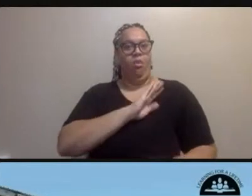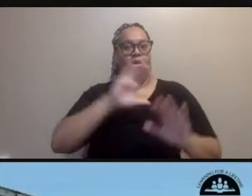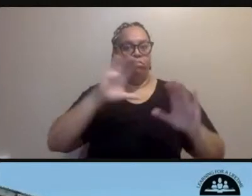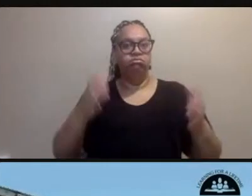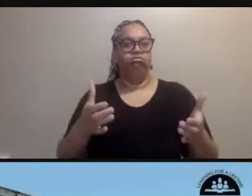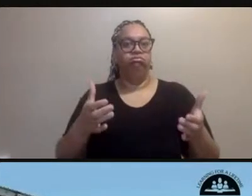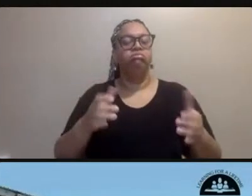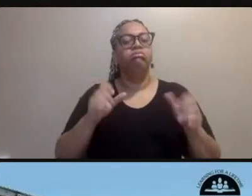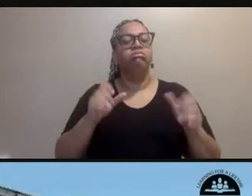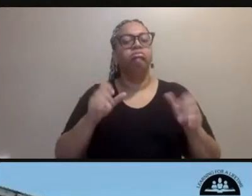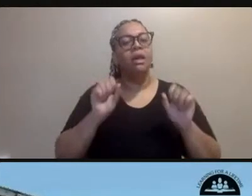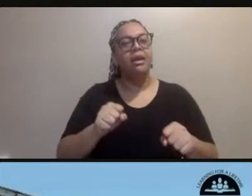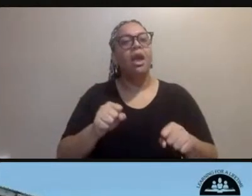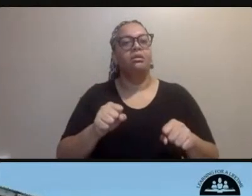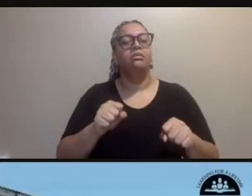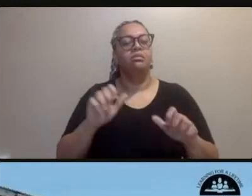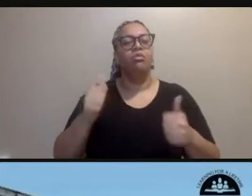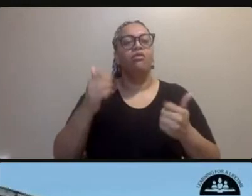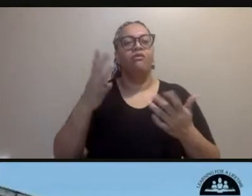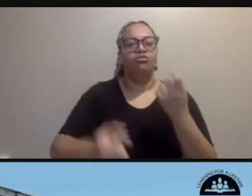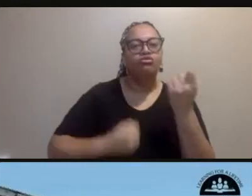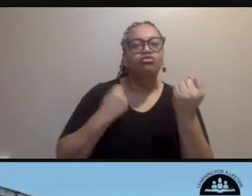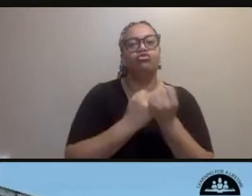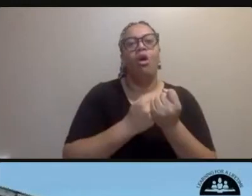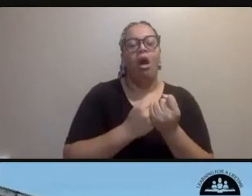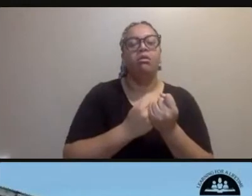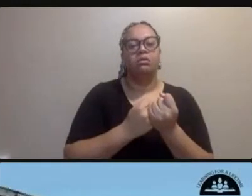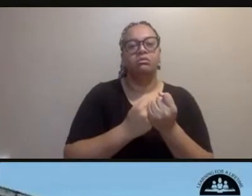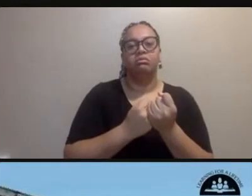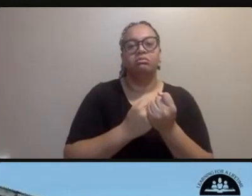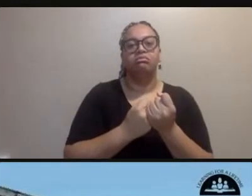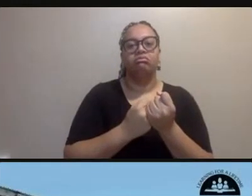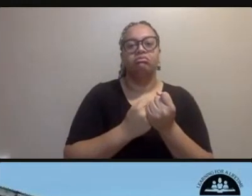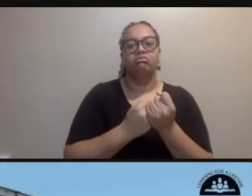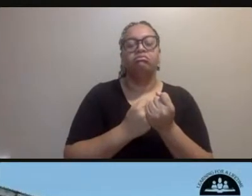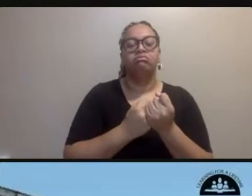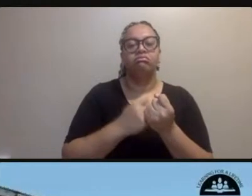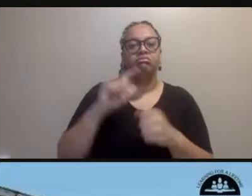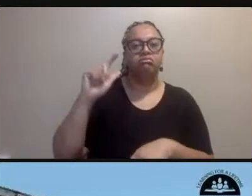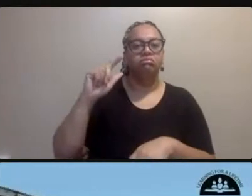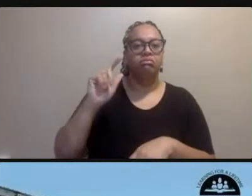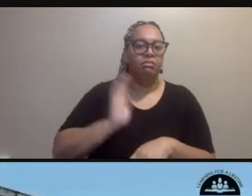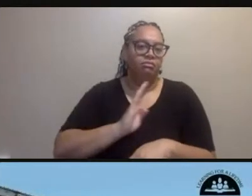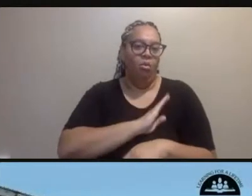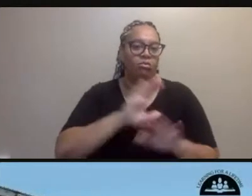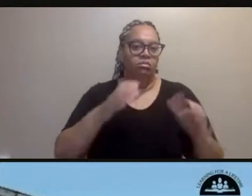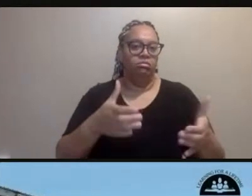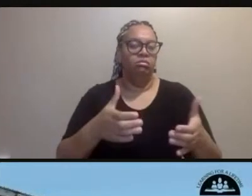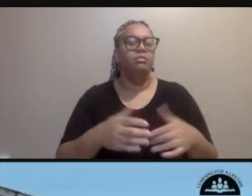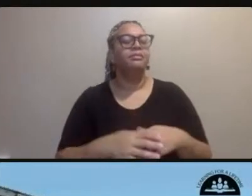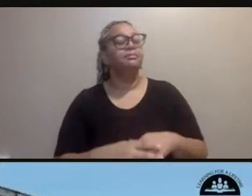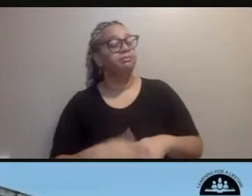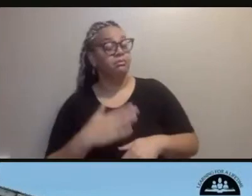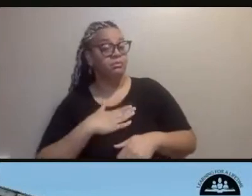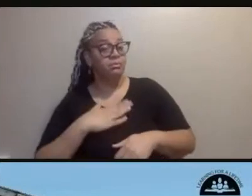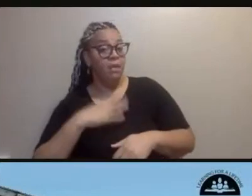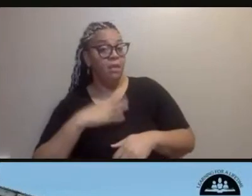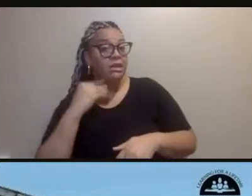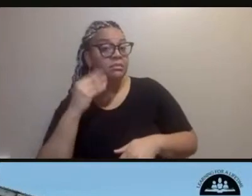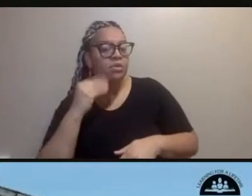BOARD EXPERIENCE SO THAT WE' ABLE.